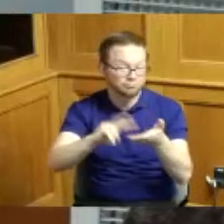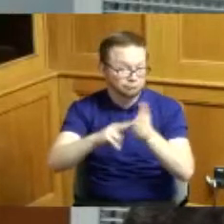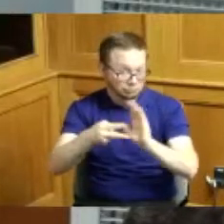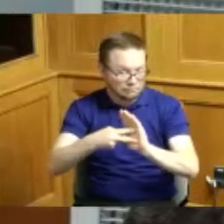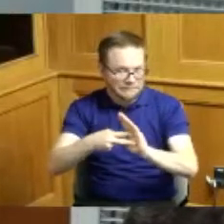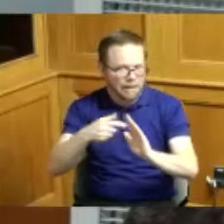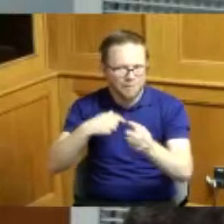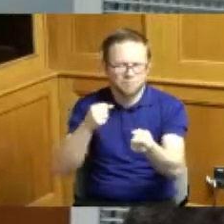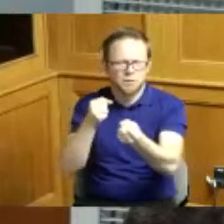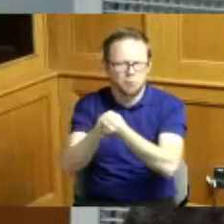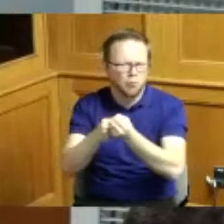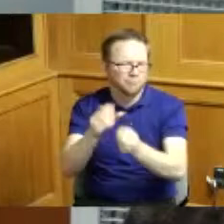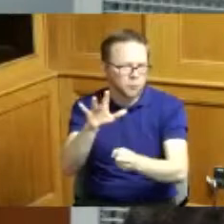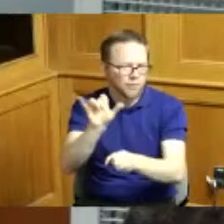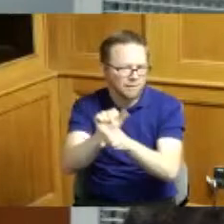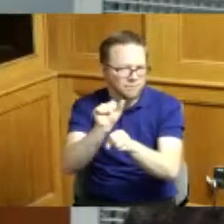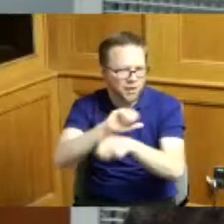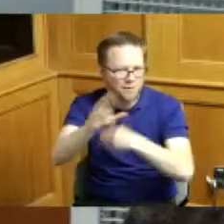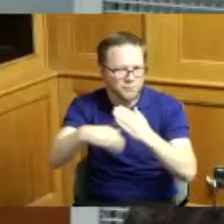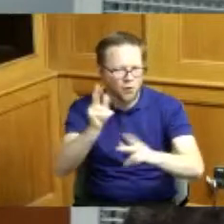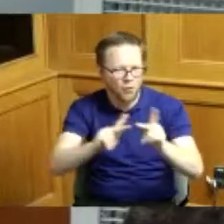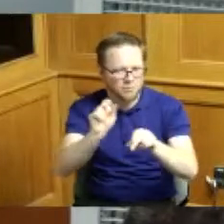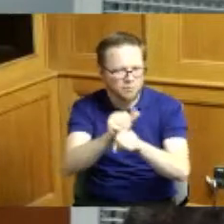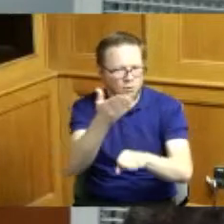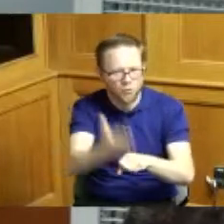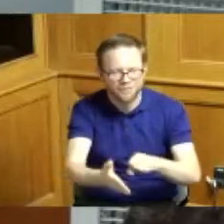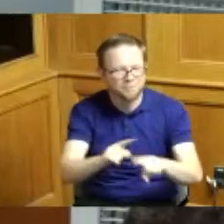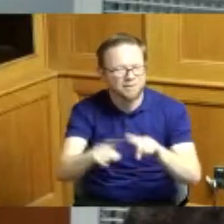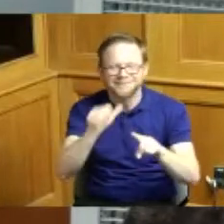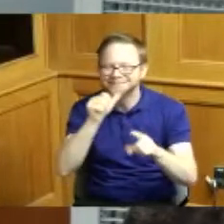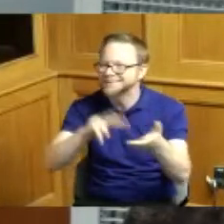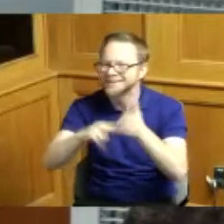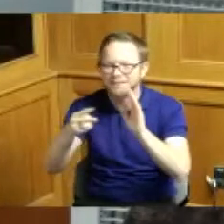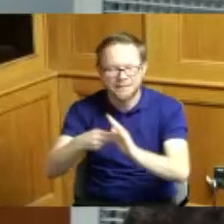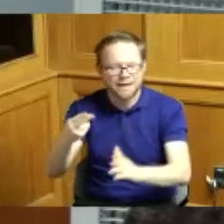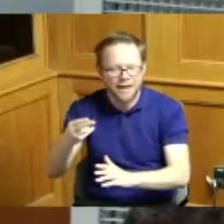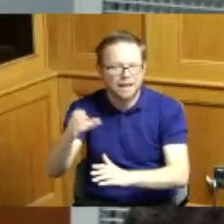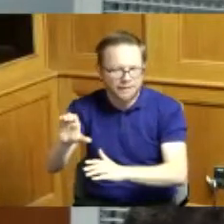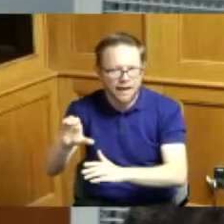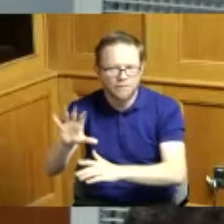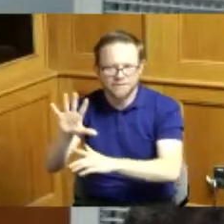at that time but Hamilton County didn't get five dollars of tax revenues so there's just a lot to